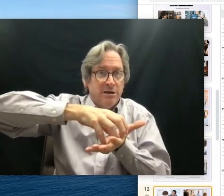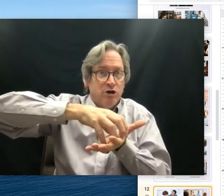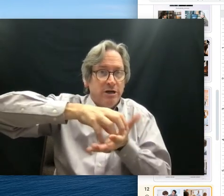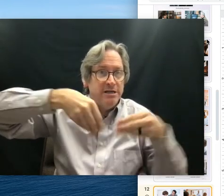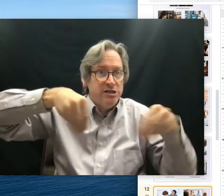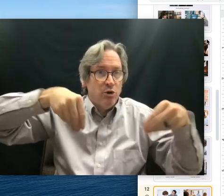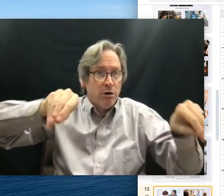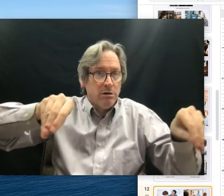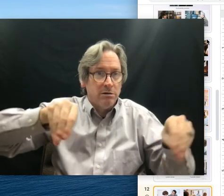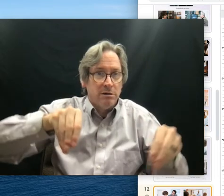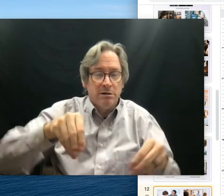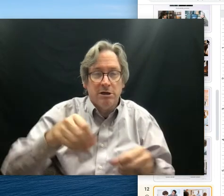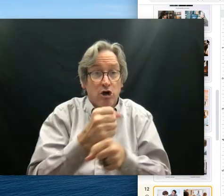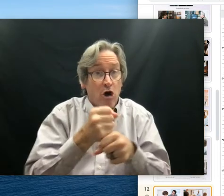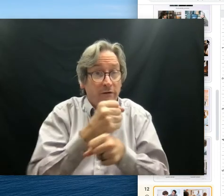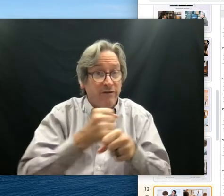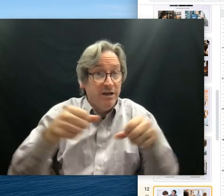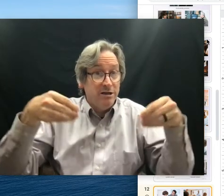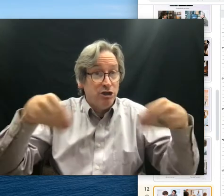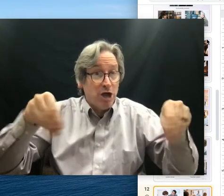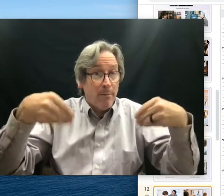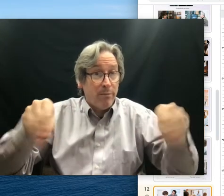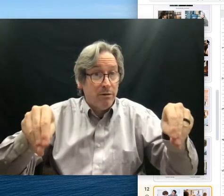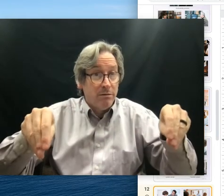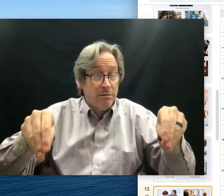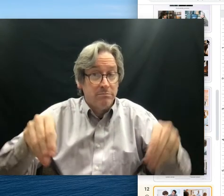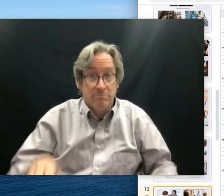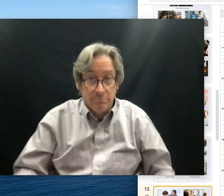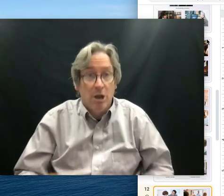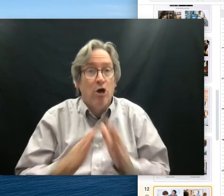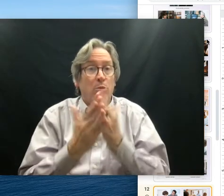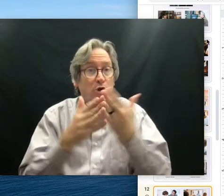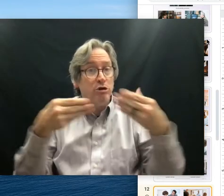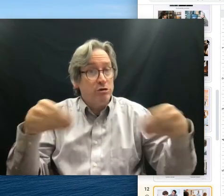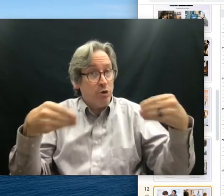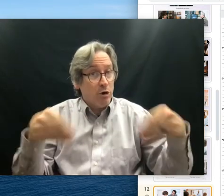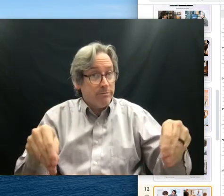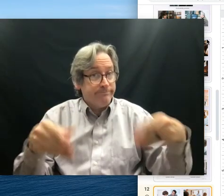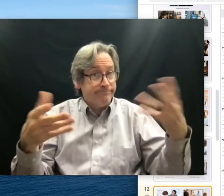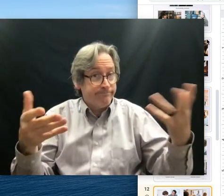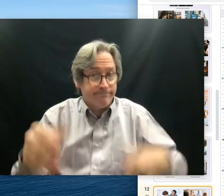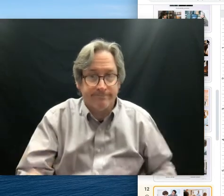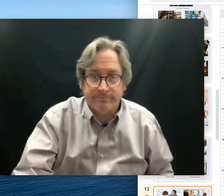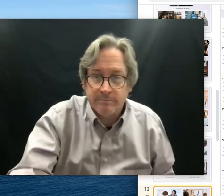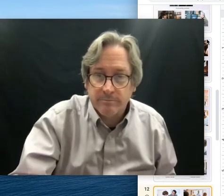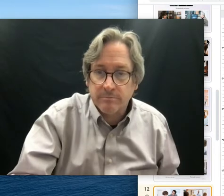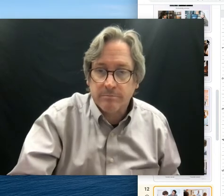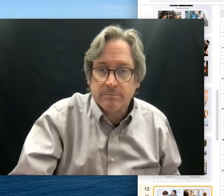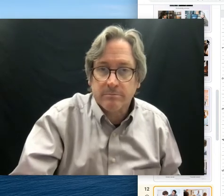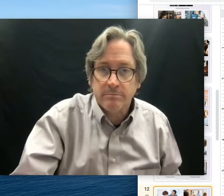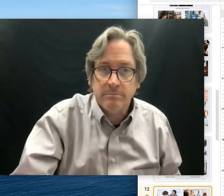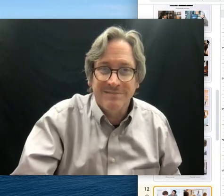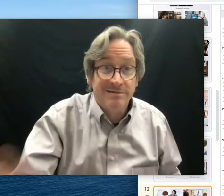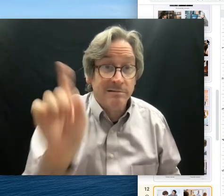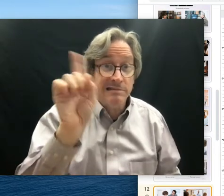cookie store coffee shop book store